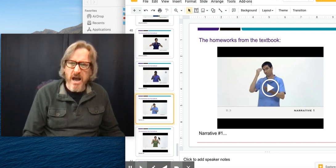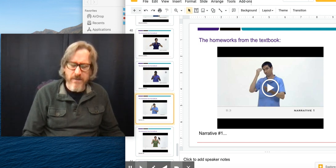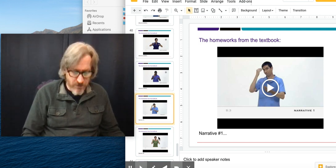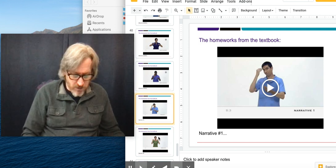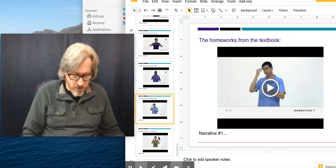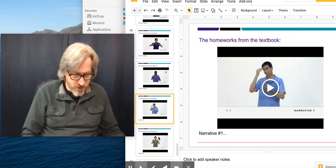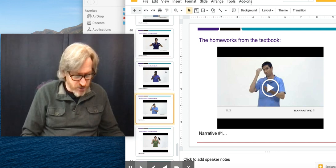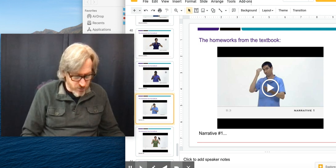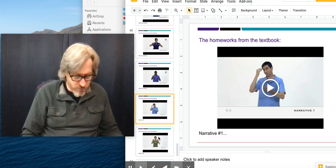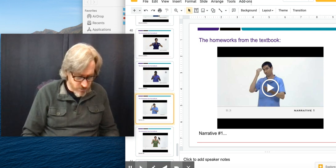and then there are two